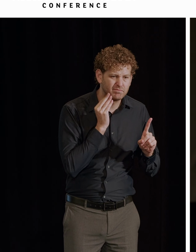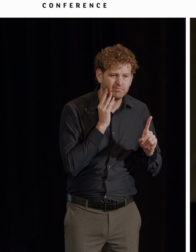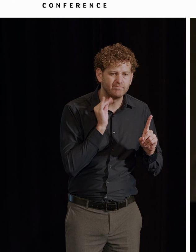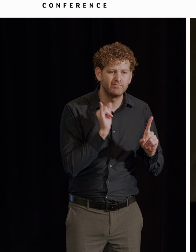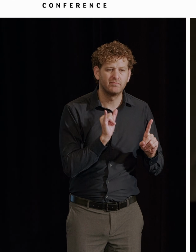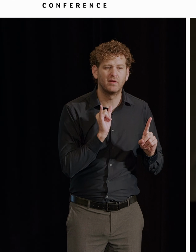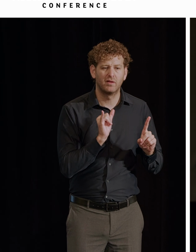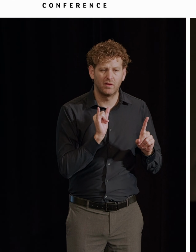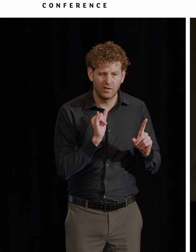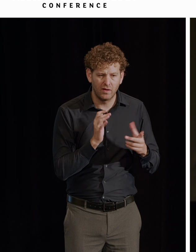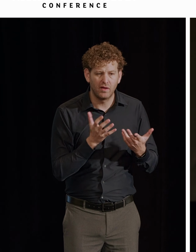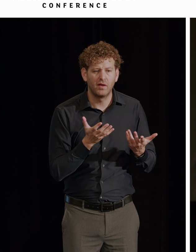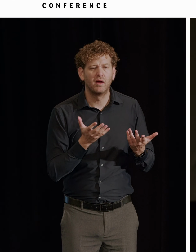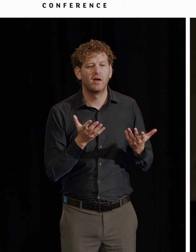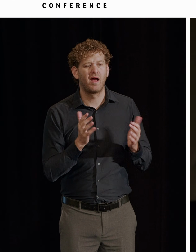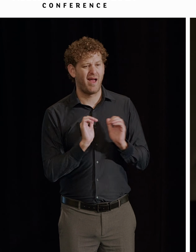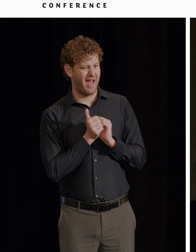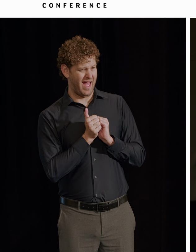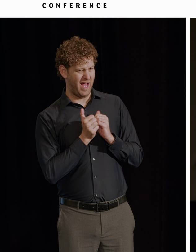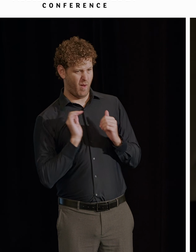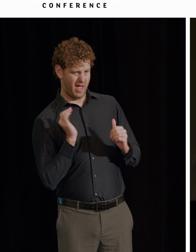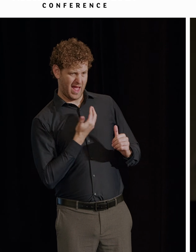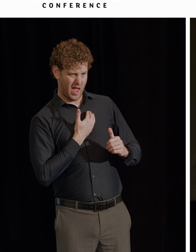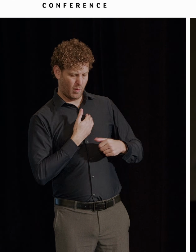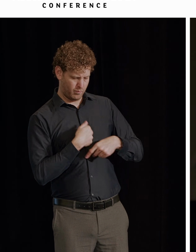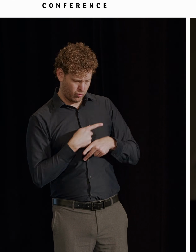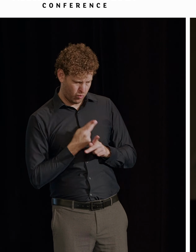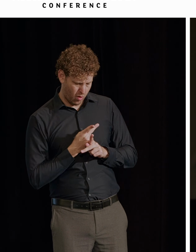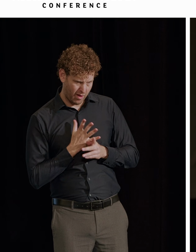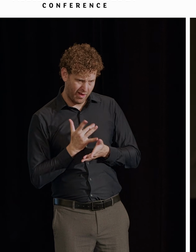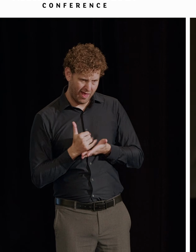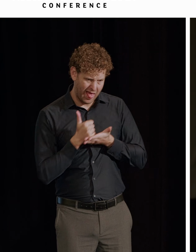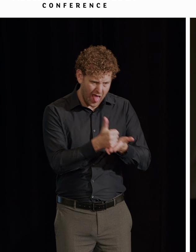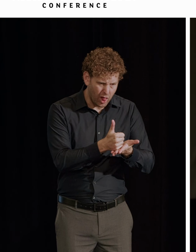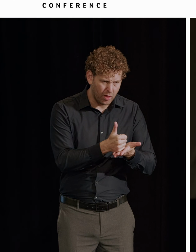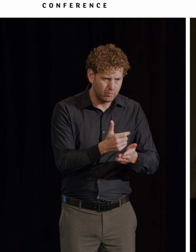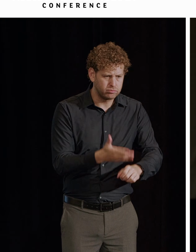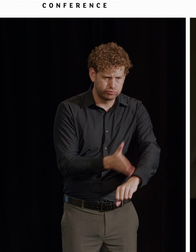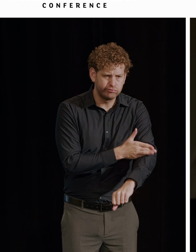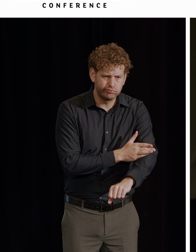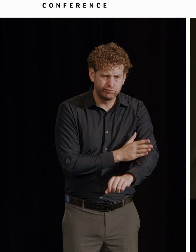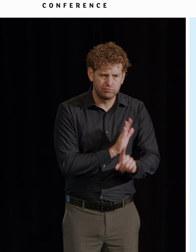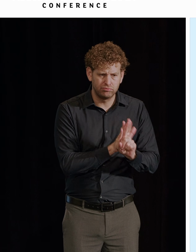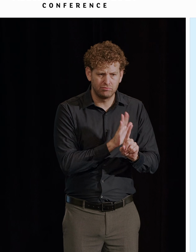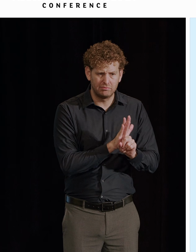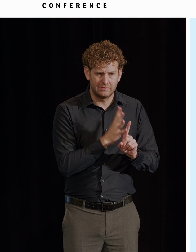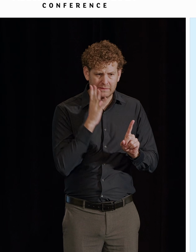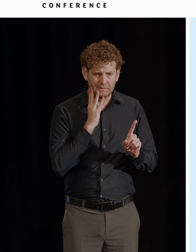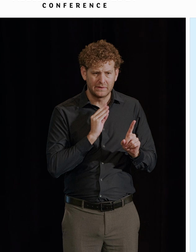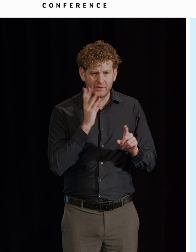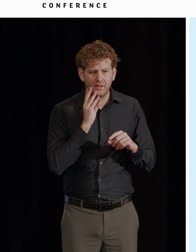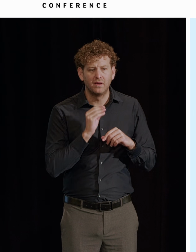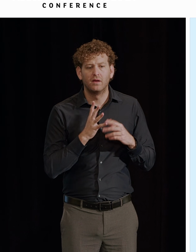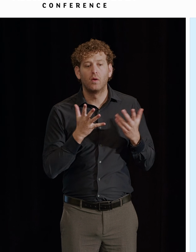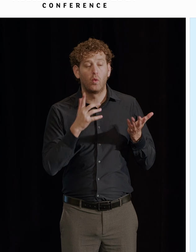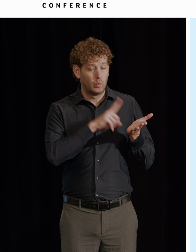but how our products could potentially help. This journey from research to product vision also shows a clear progression.